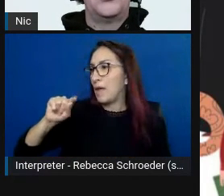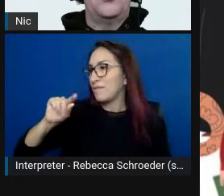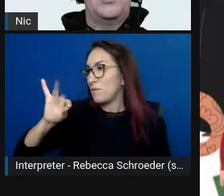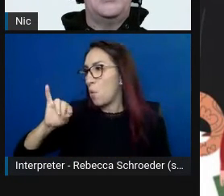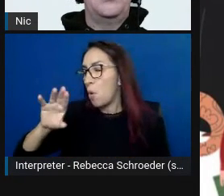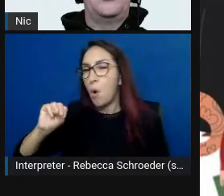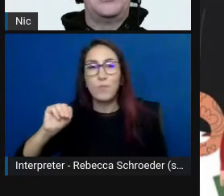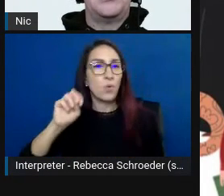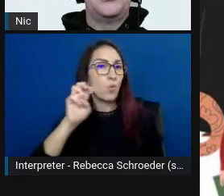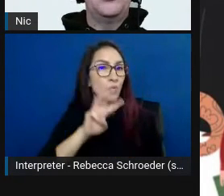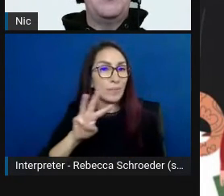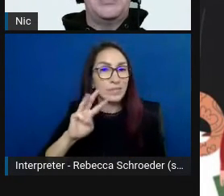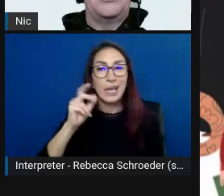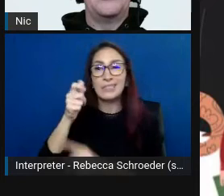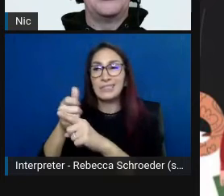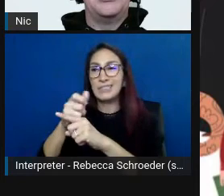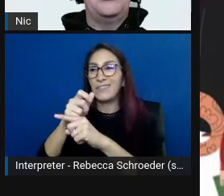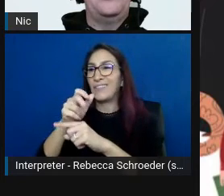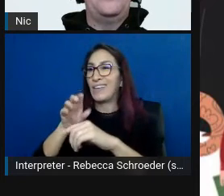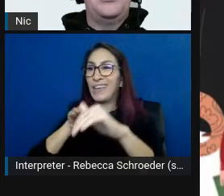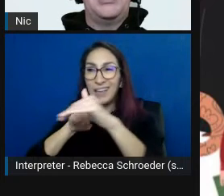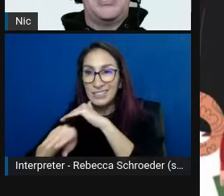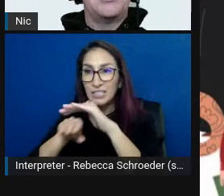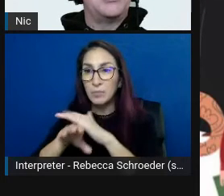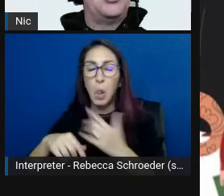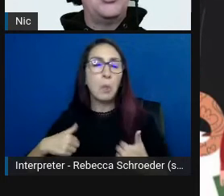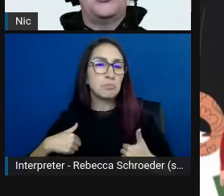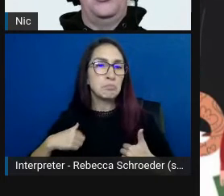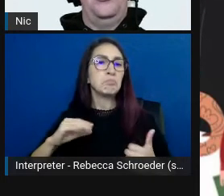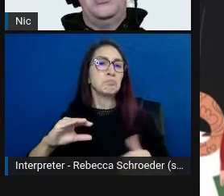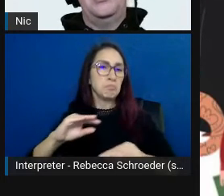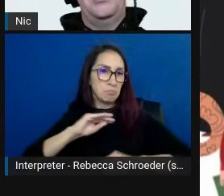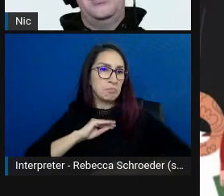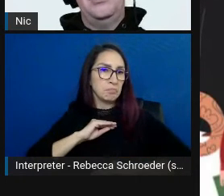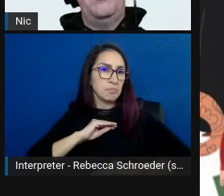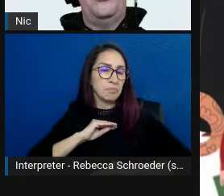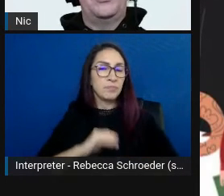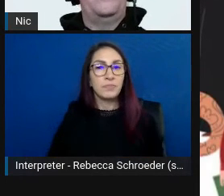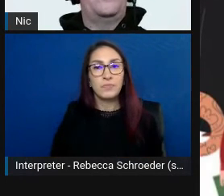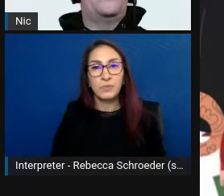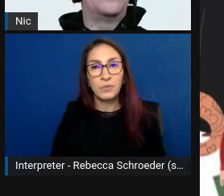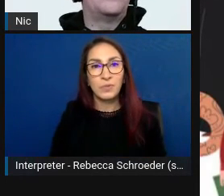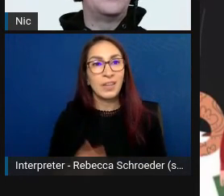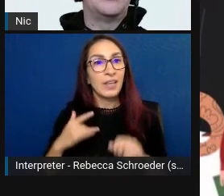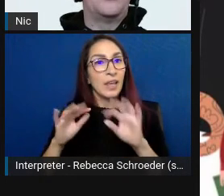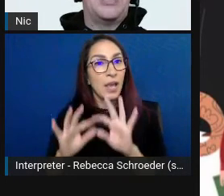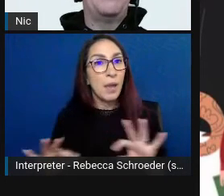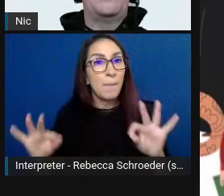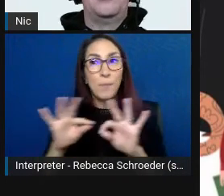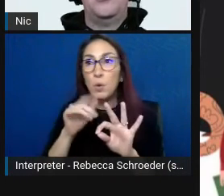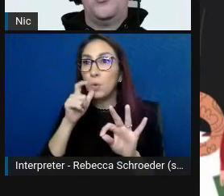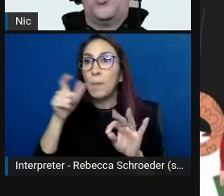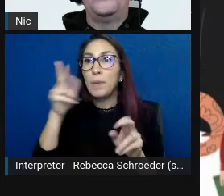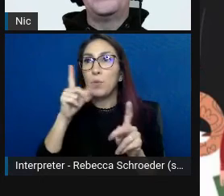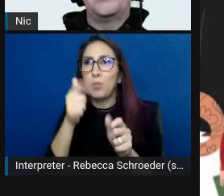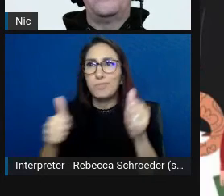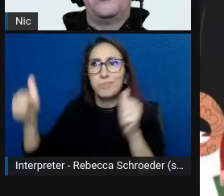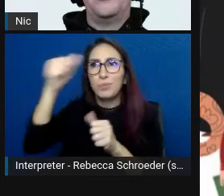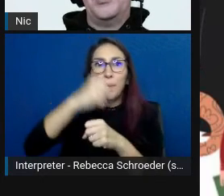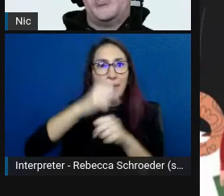What if the decision-makers needed to realize that good contrast is important for folks using their app on a cell phone,